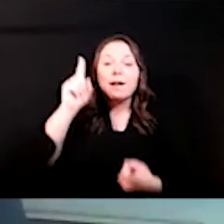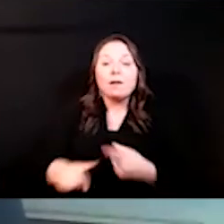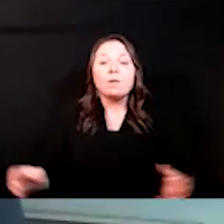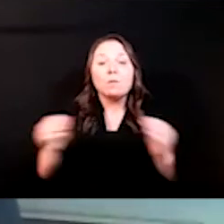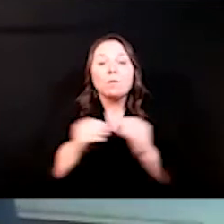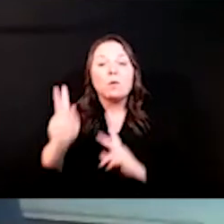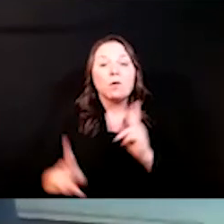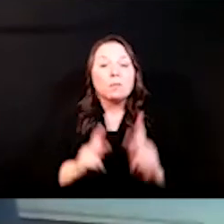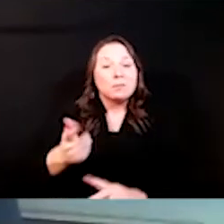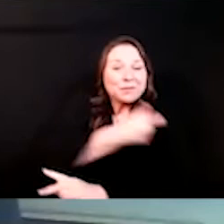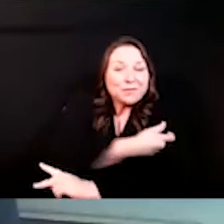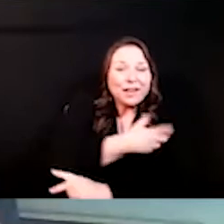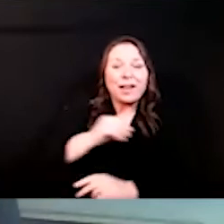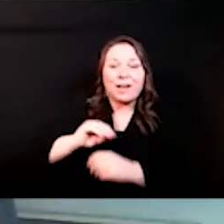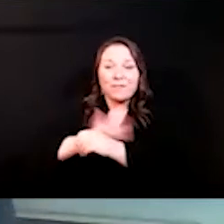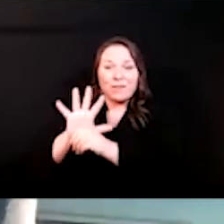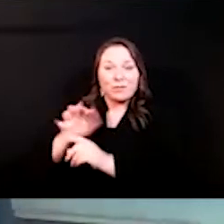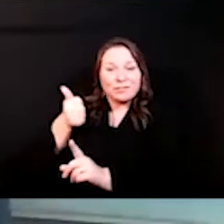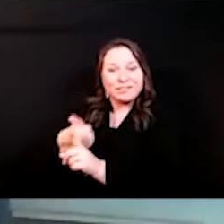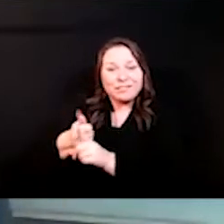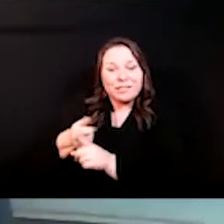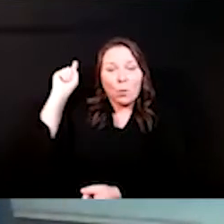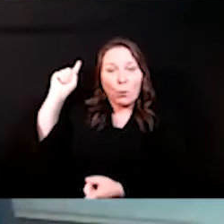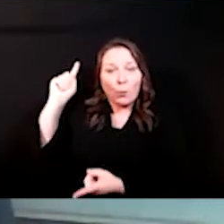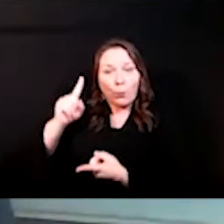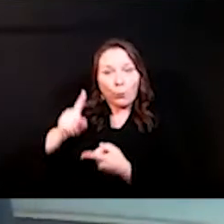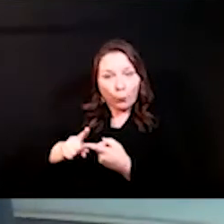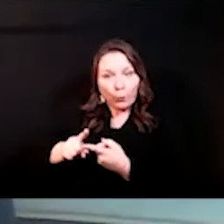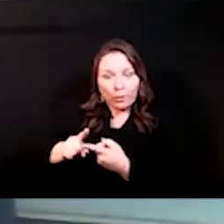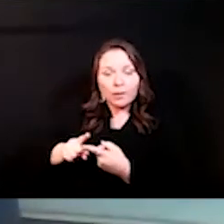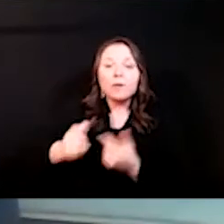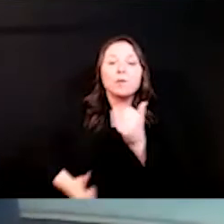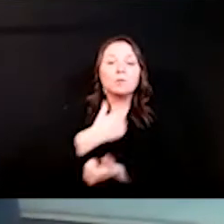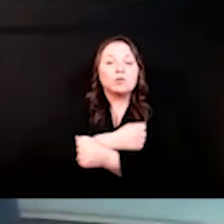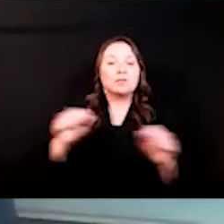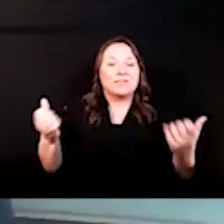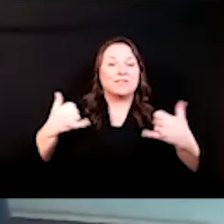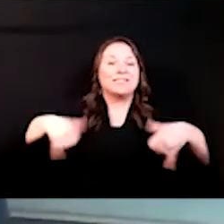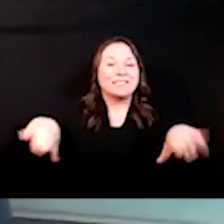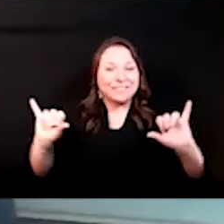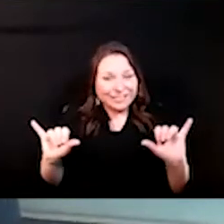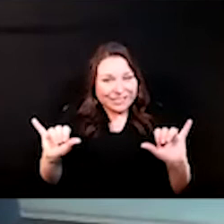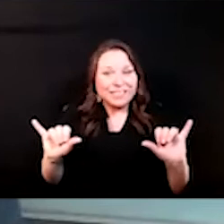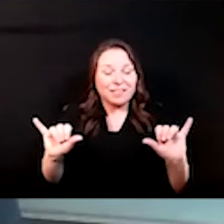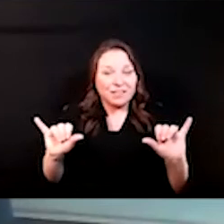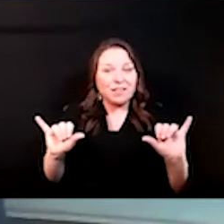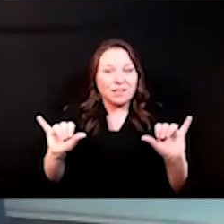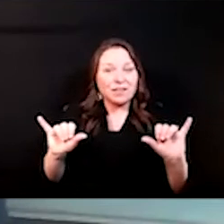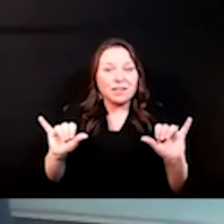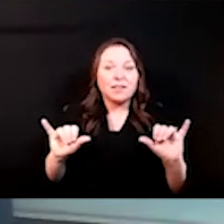SO UNTIL MORE PEOPLE ARE VACCINATED AND THERE'S LESS VIRUS CIRCULATING IN THE